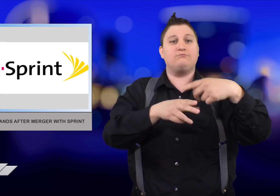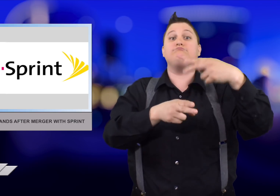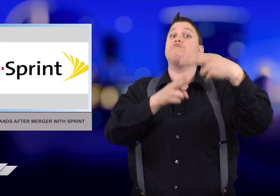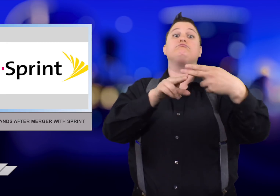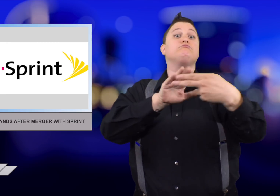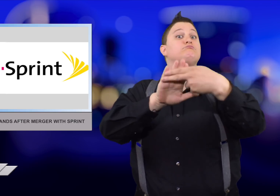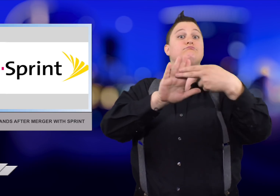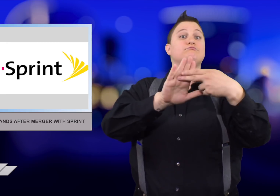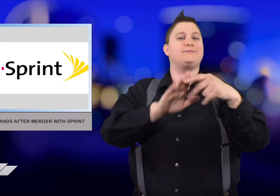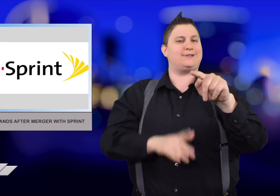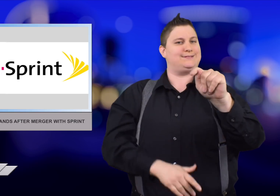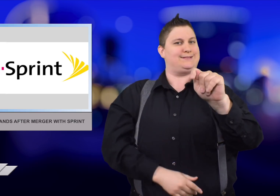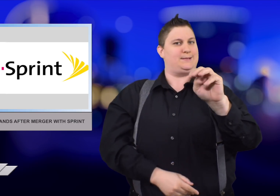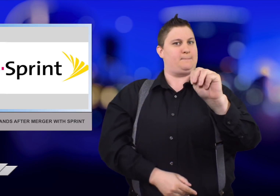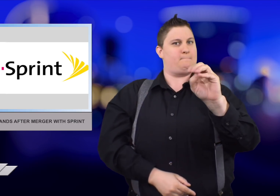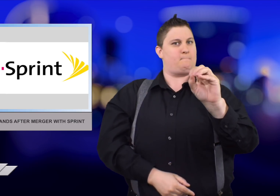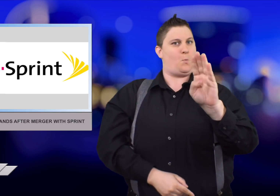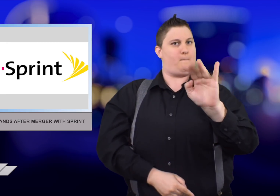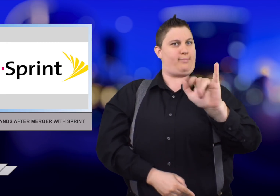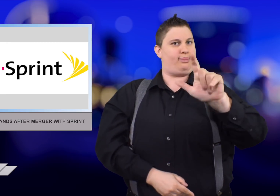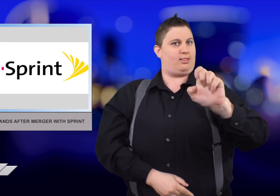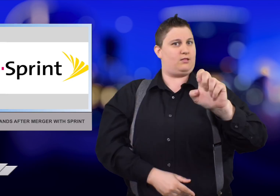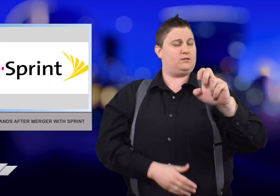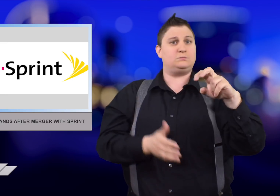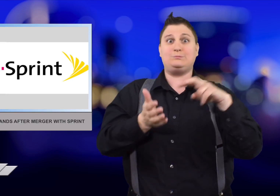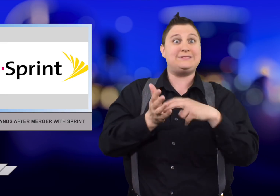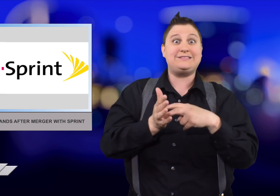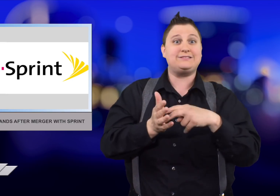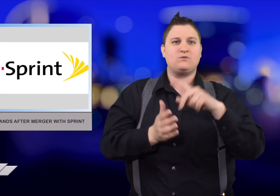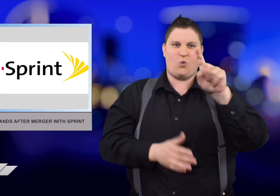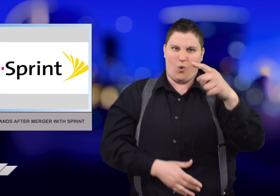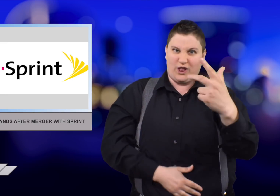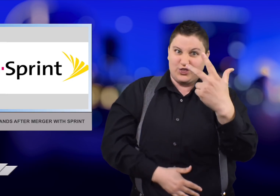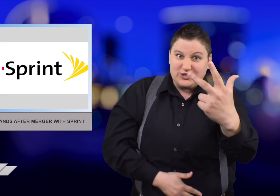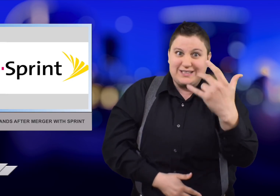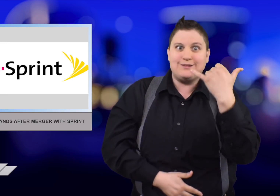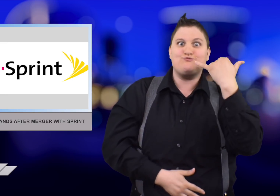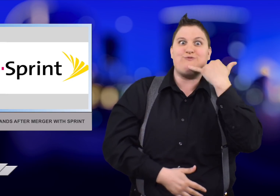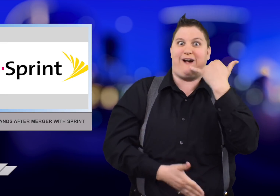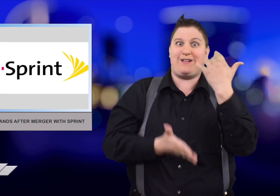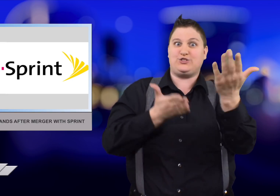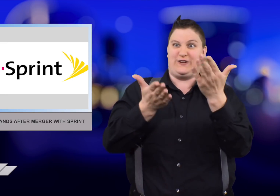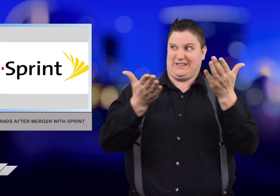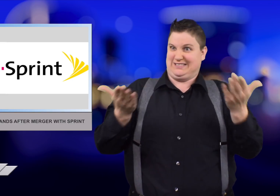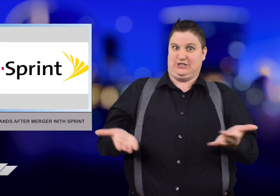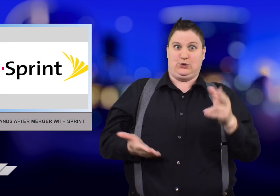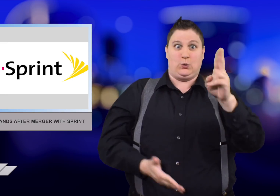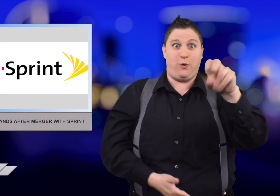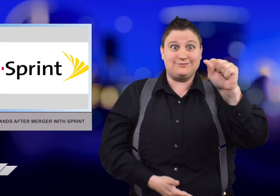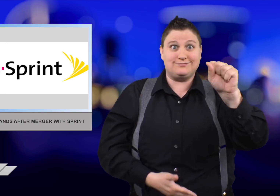The combined merger will take on the name T-Mobile and would leave just three wireless